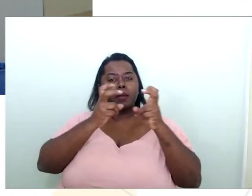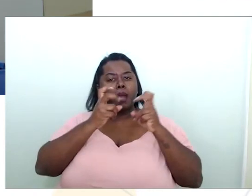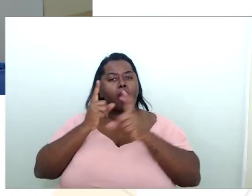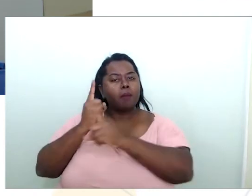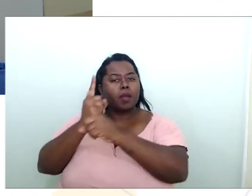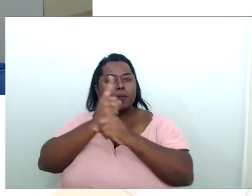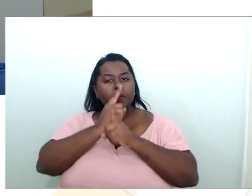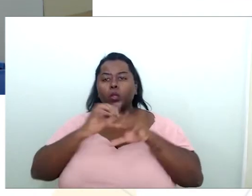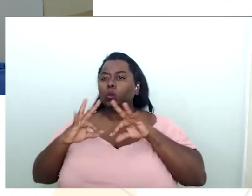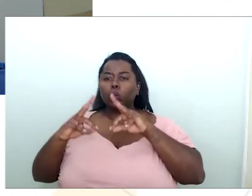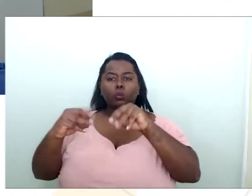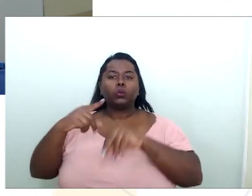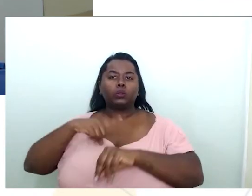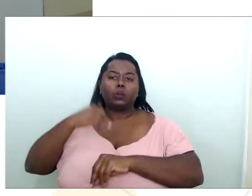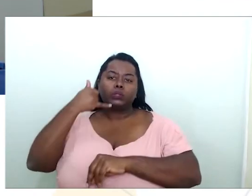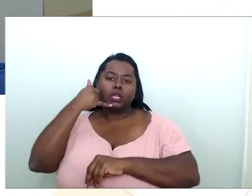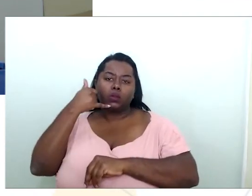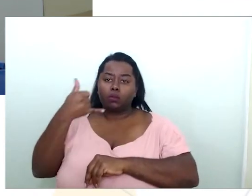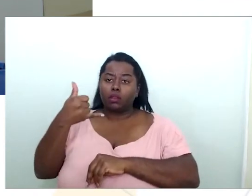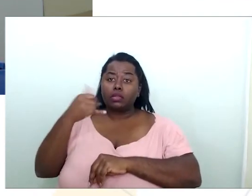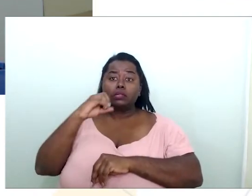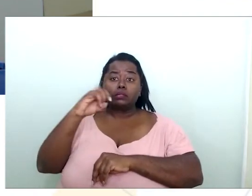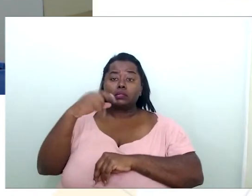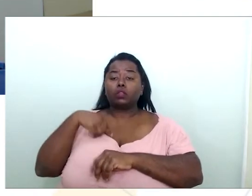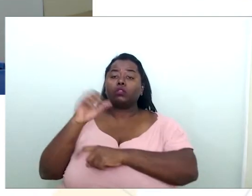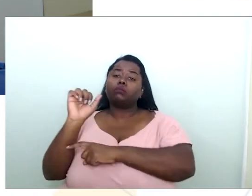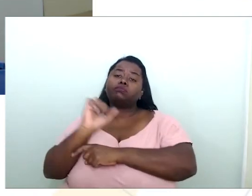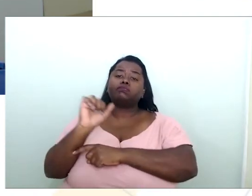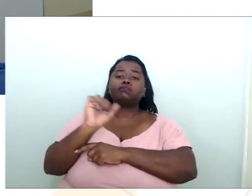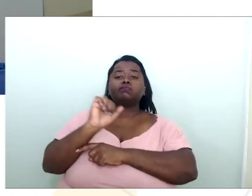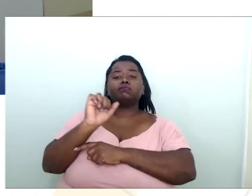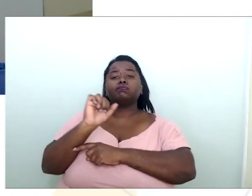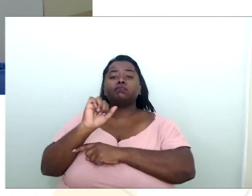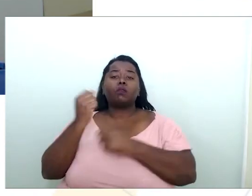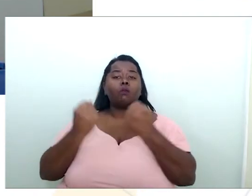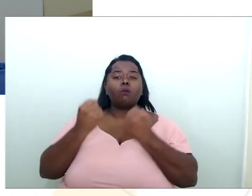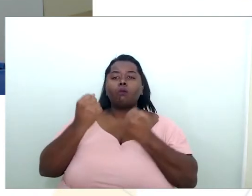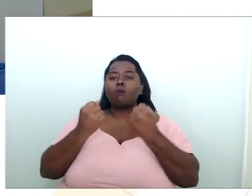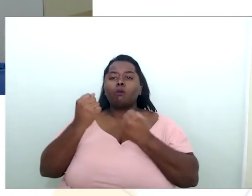I'm driving a rickshaw somewhere in India and I can access a video from Yale